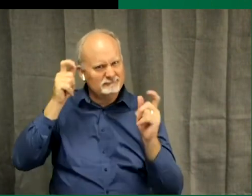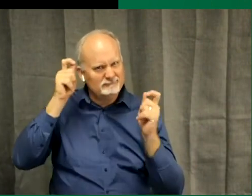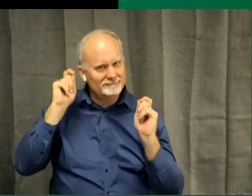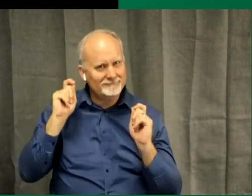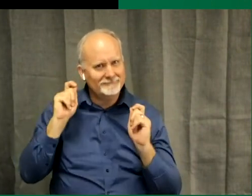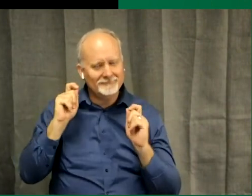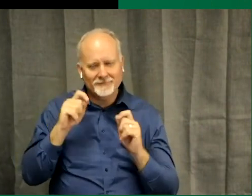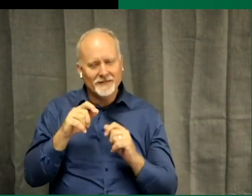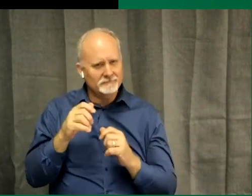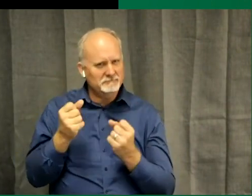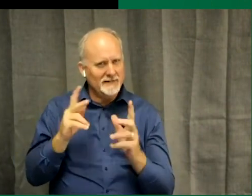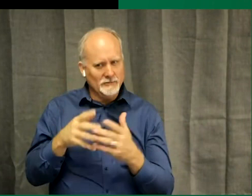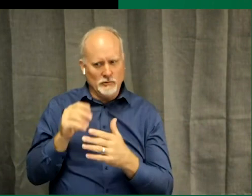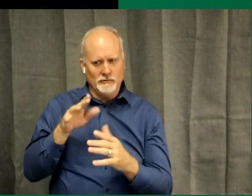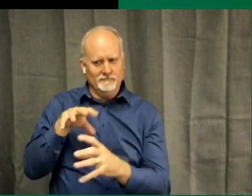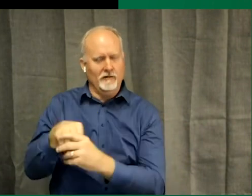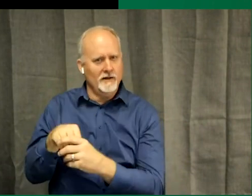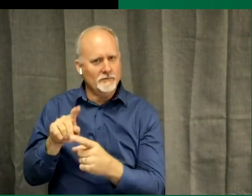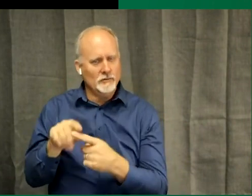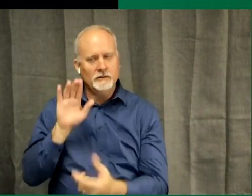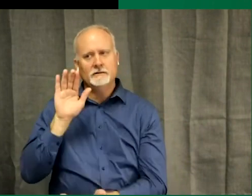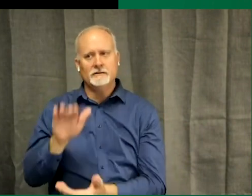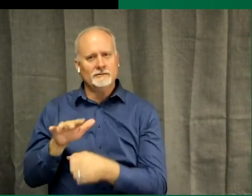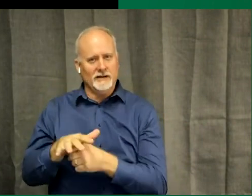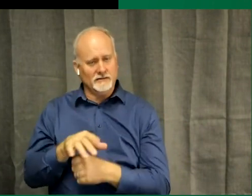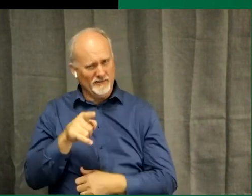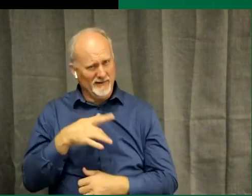things like that to kind of de-stress and that may not seem like a way to de-stress but it's a